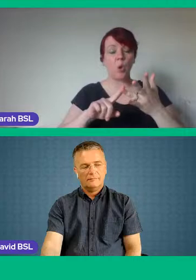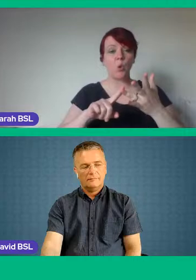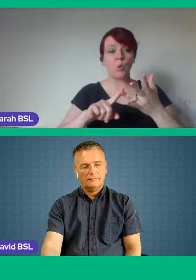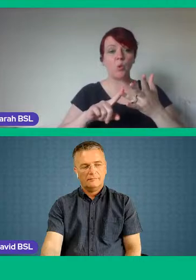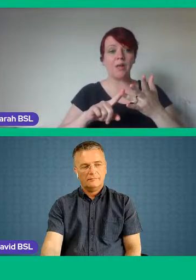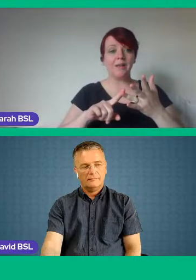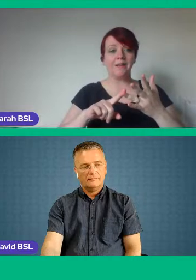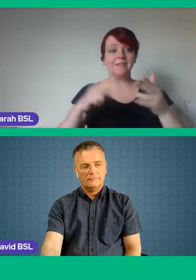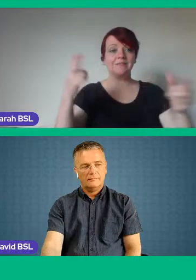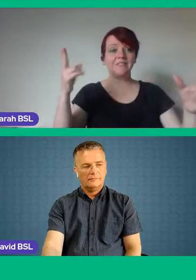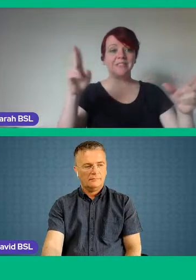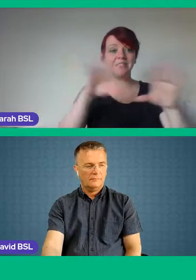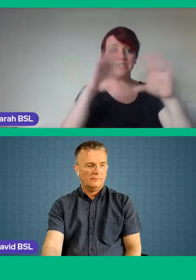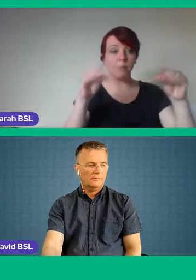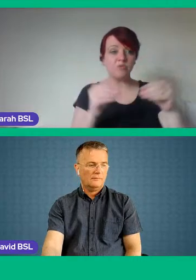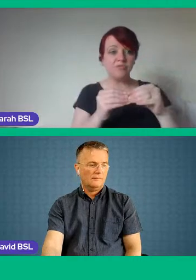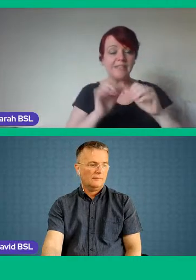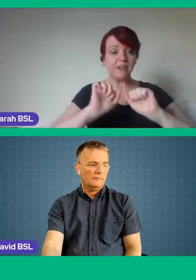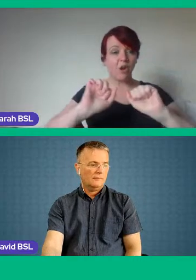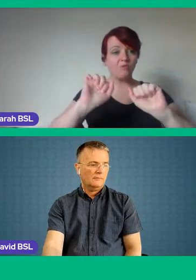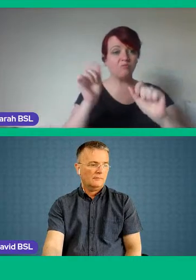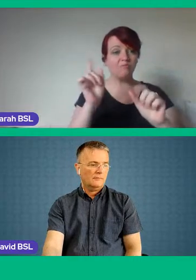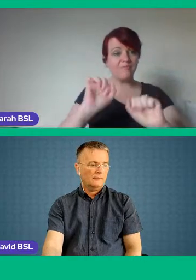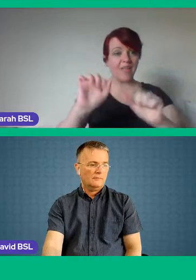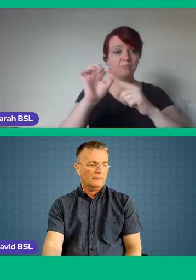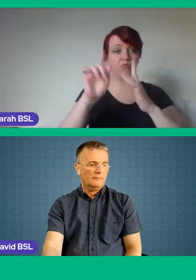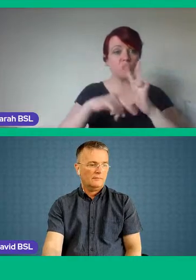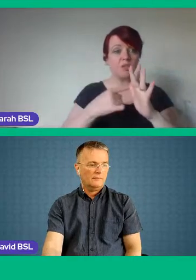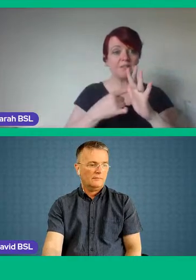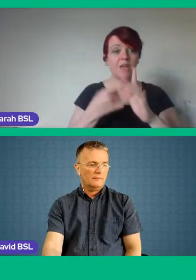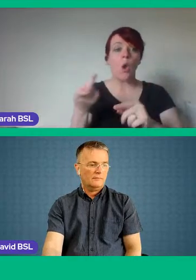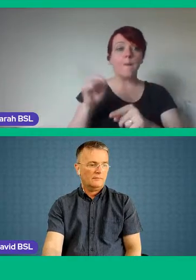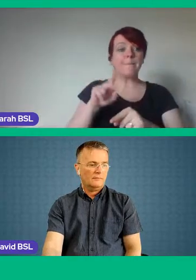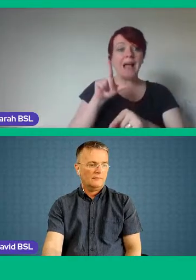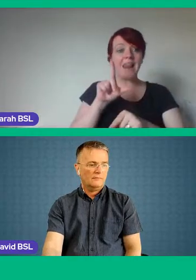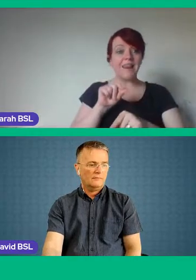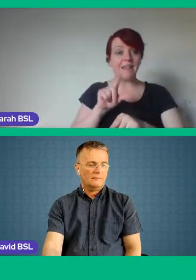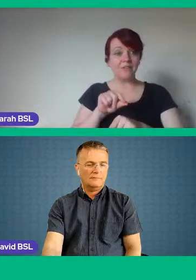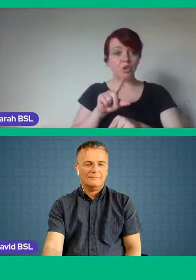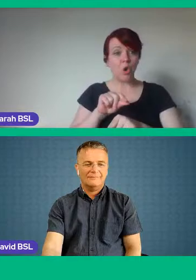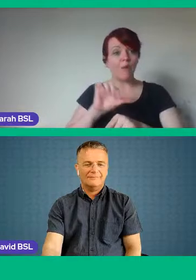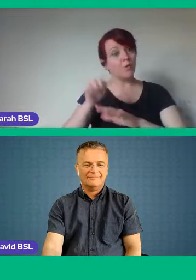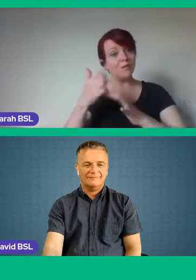down on this page, you will see each of them has an individual page and I would recommend